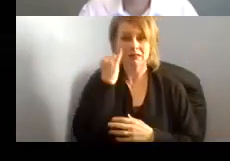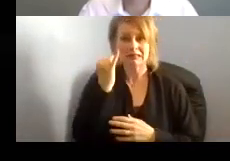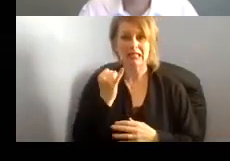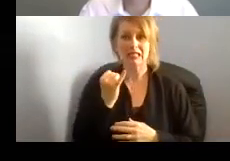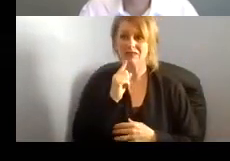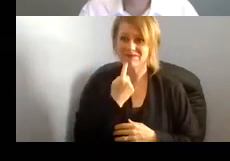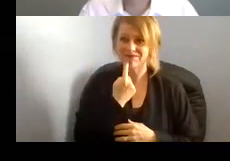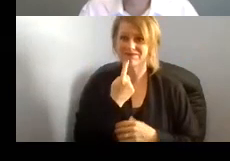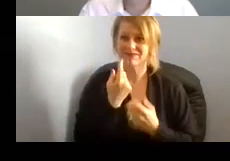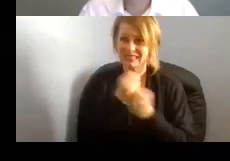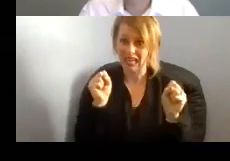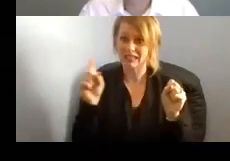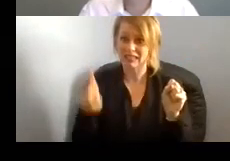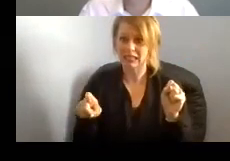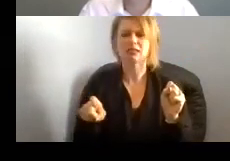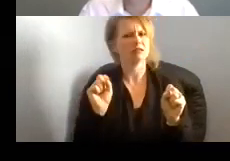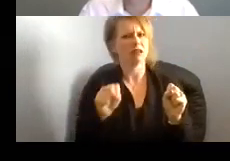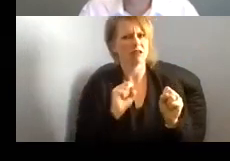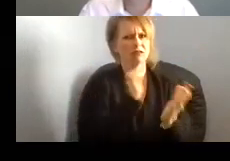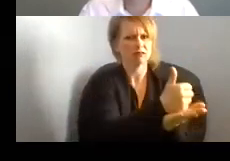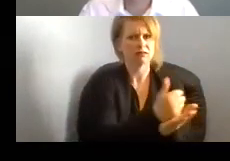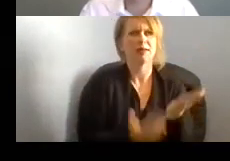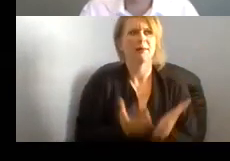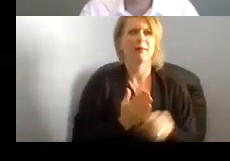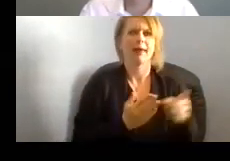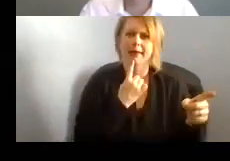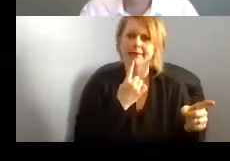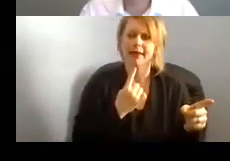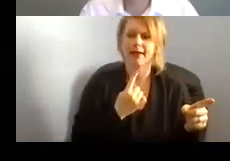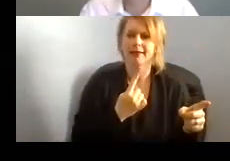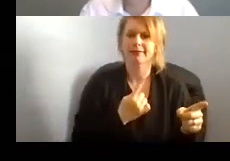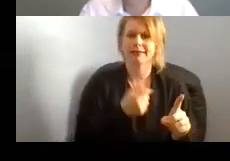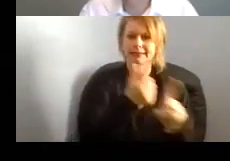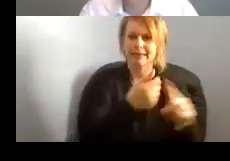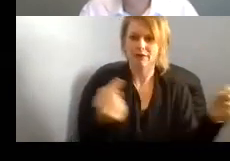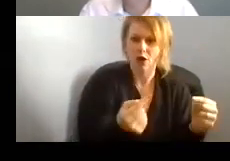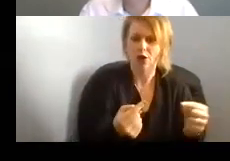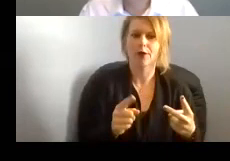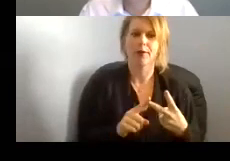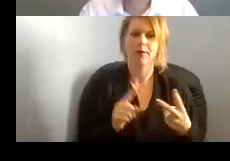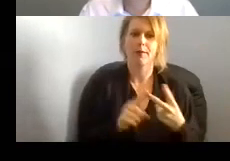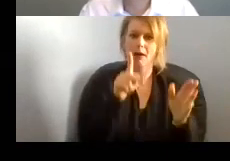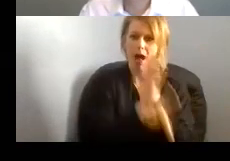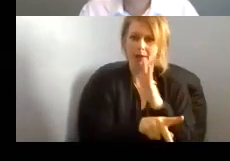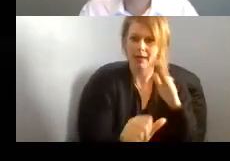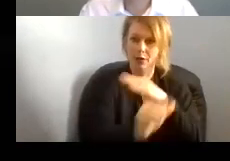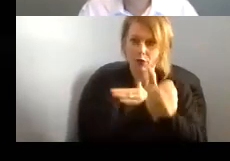If someone voices thoughts of self-harm, suicidal ideation, or homicidal threats,